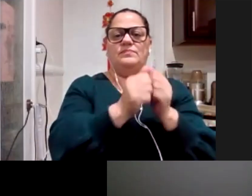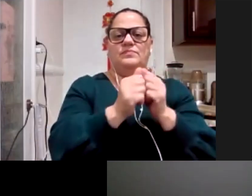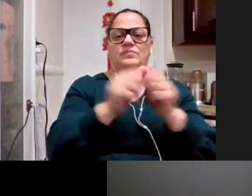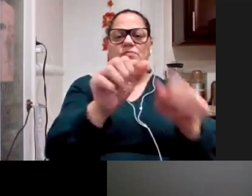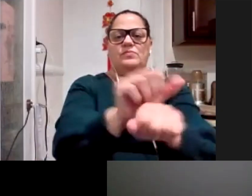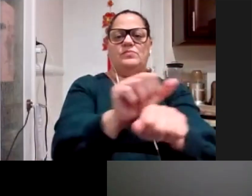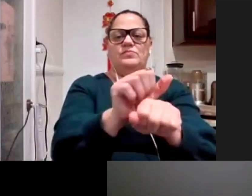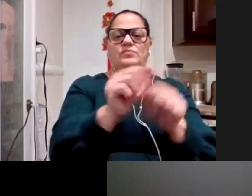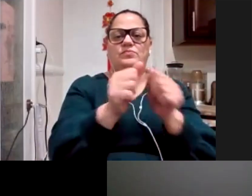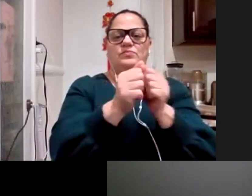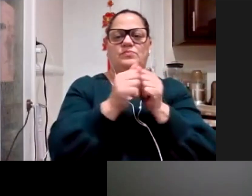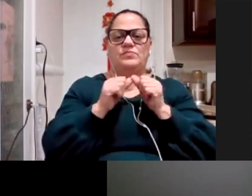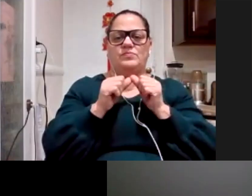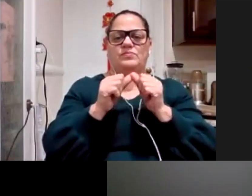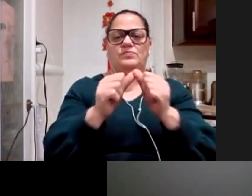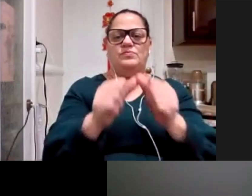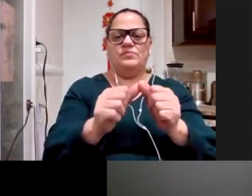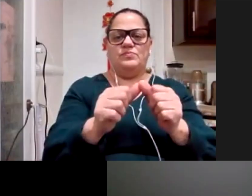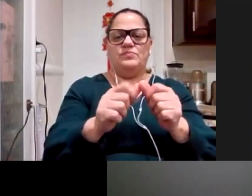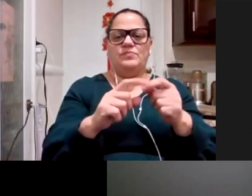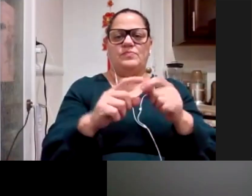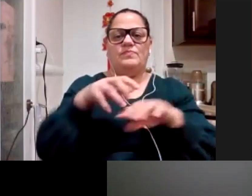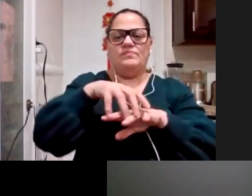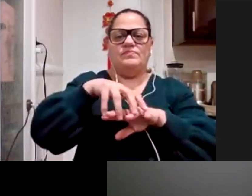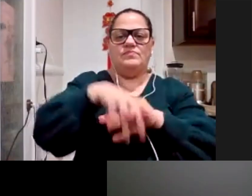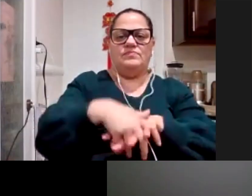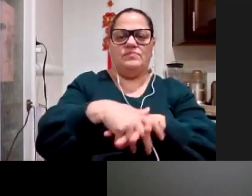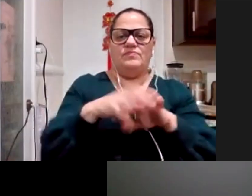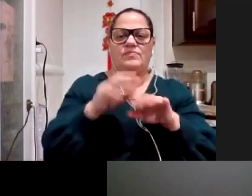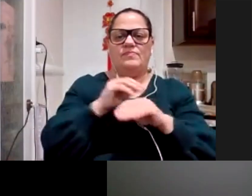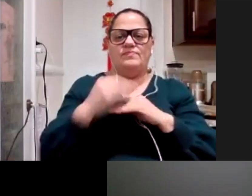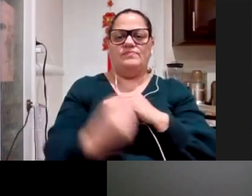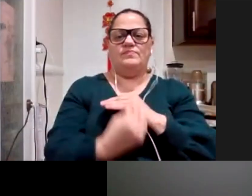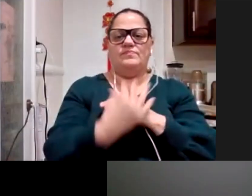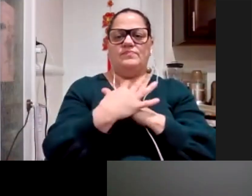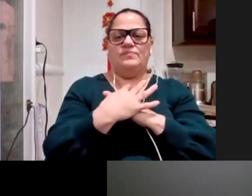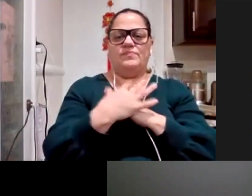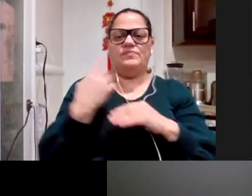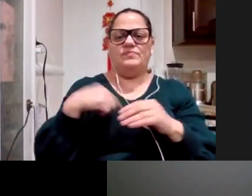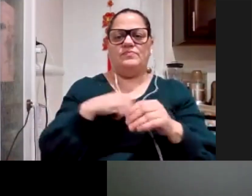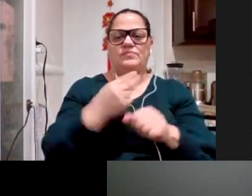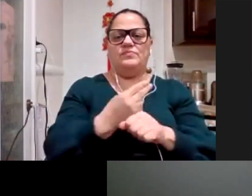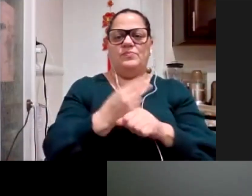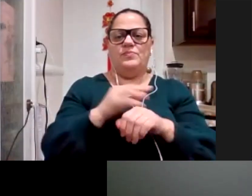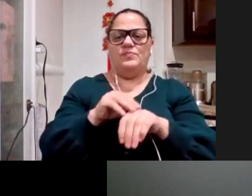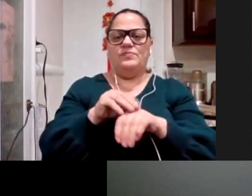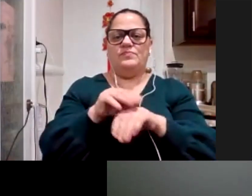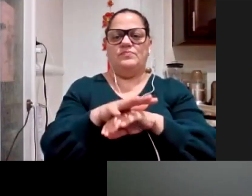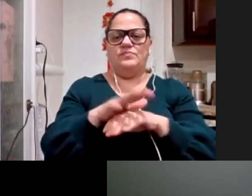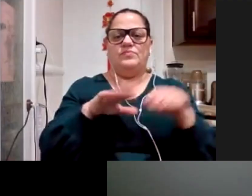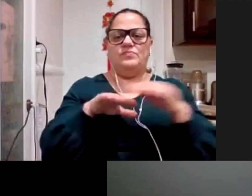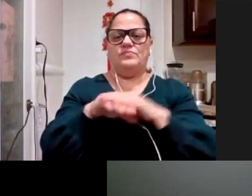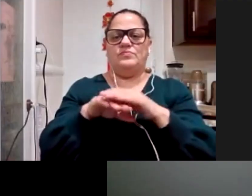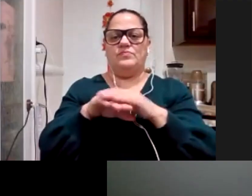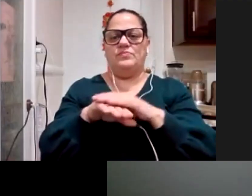his way into network of influence. um and to use that influence on behalf of access and opportunity